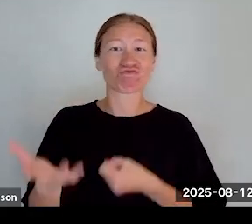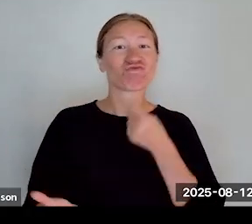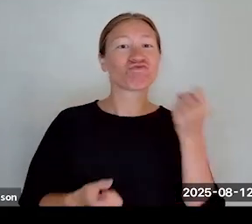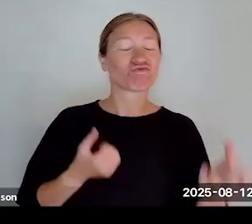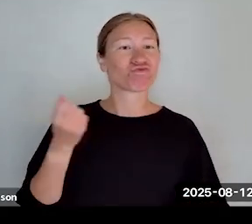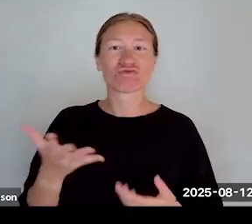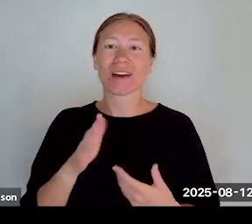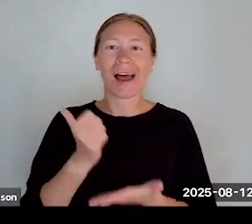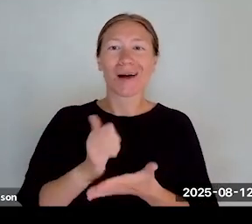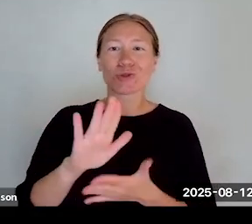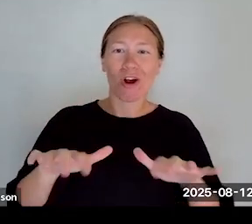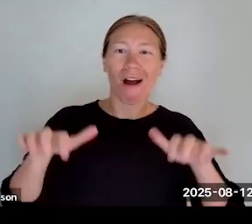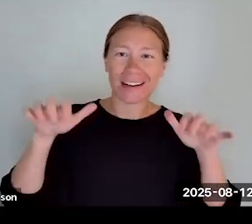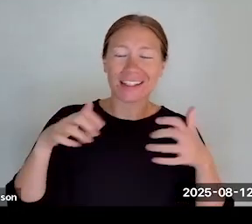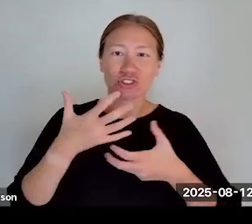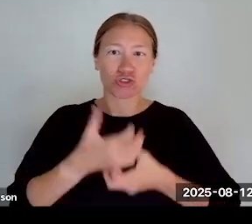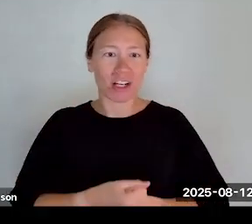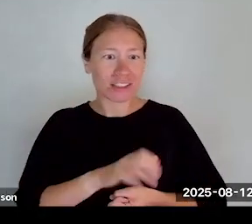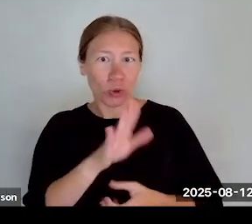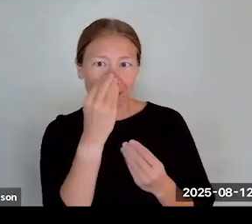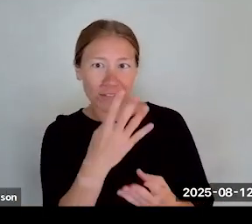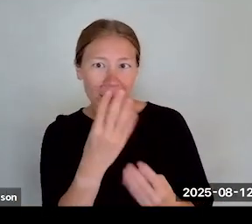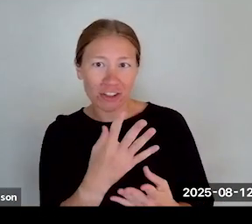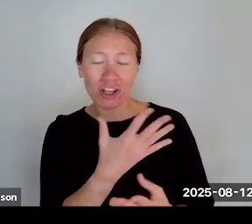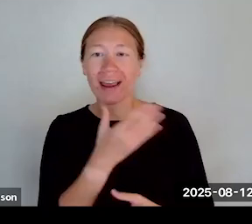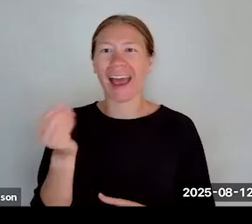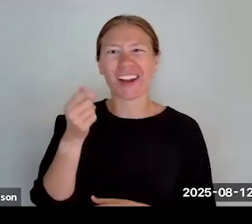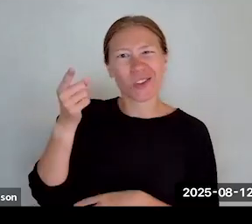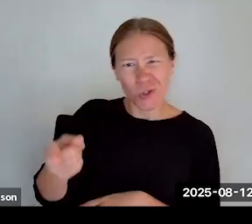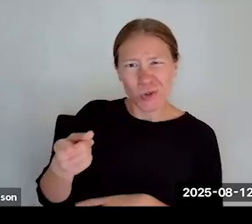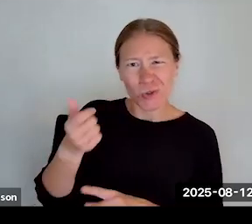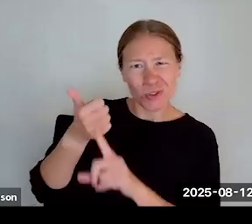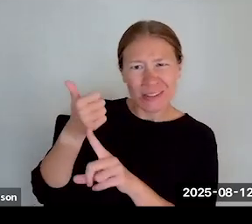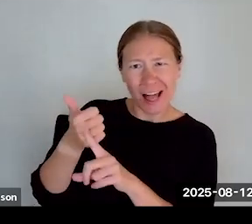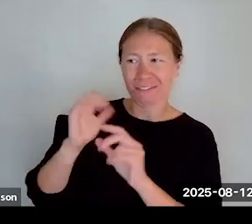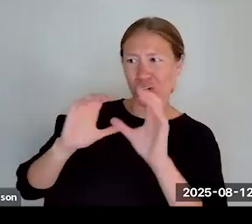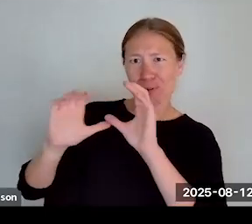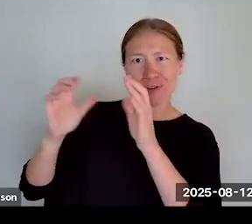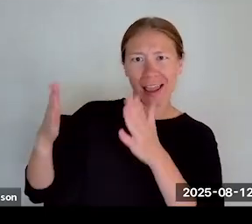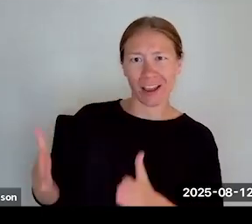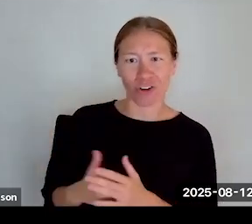trust both the information you are sharing and you as the communicator. By planning your message in advance,